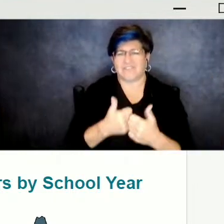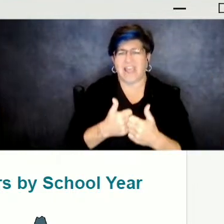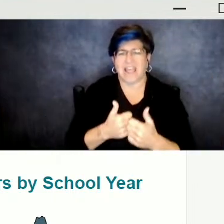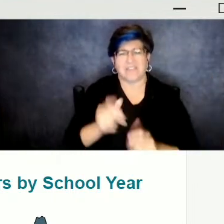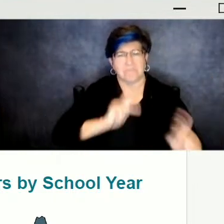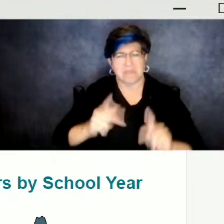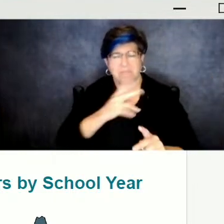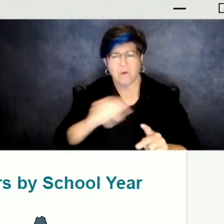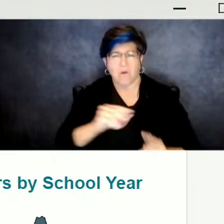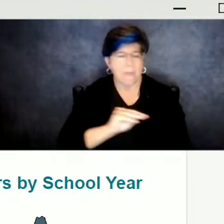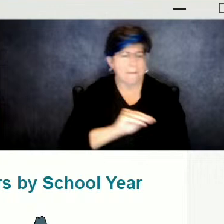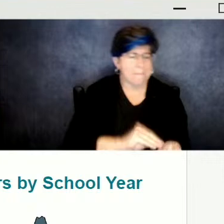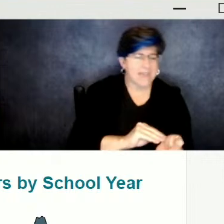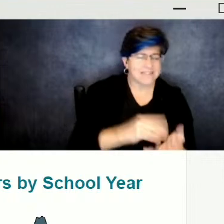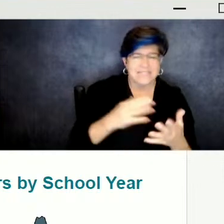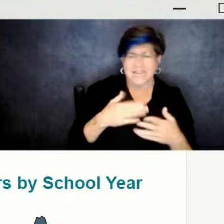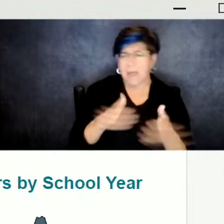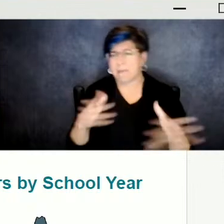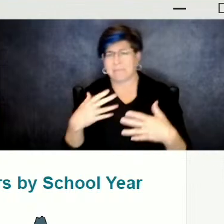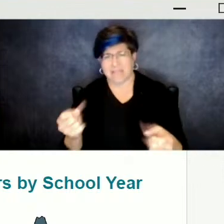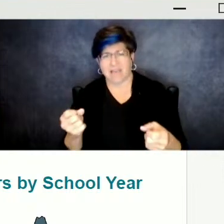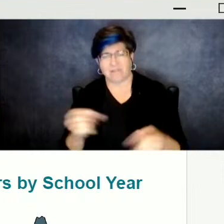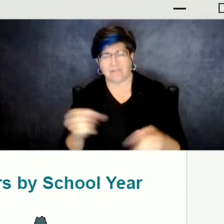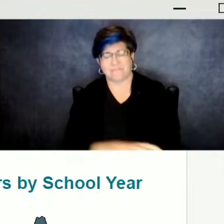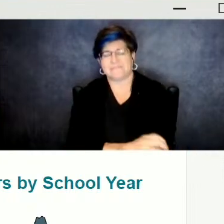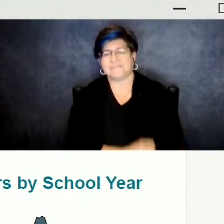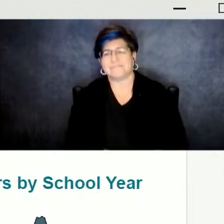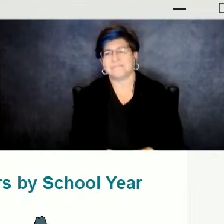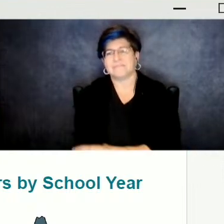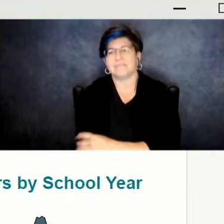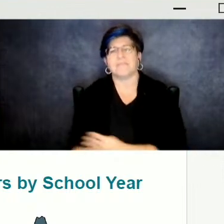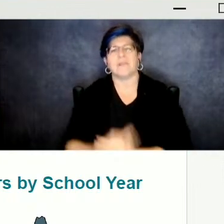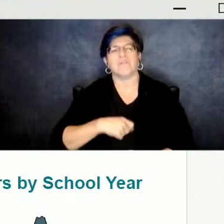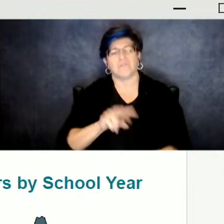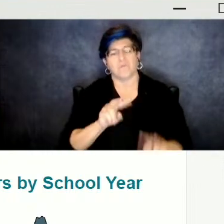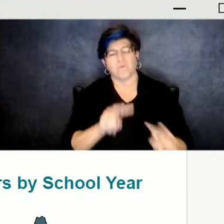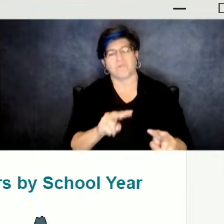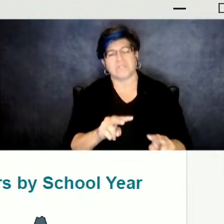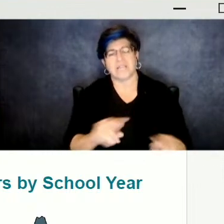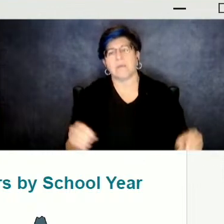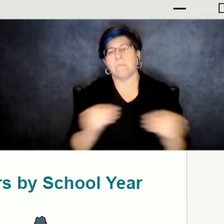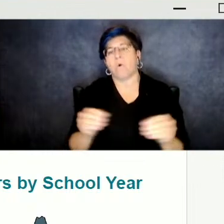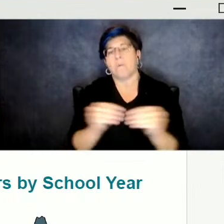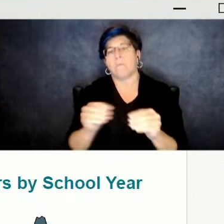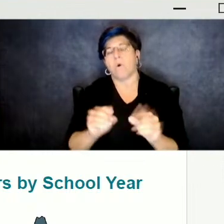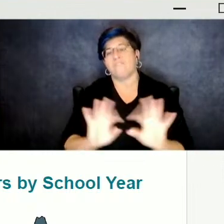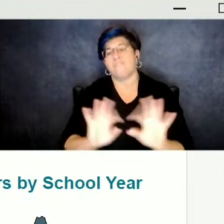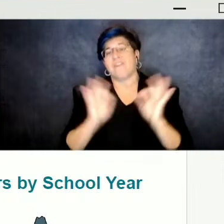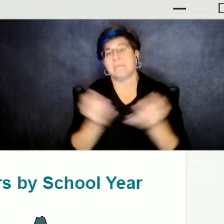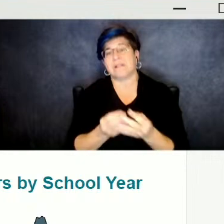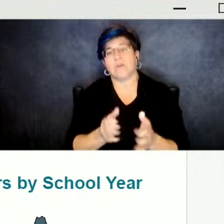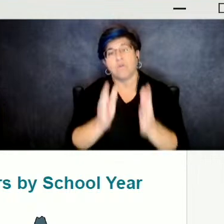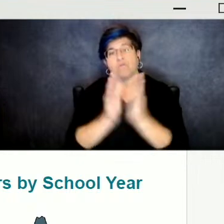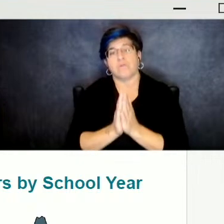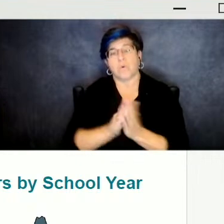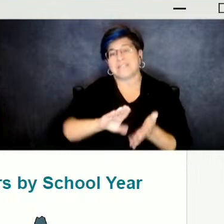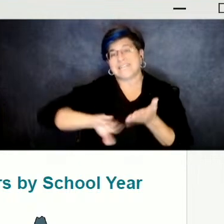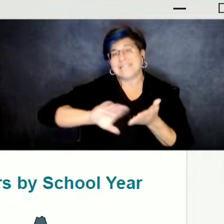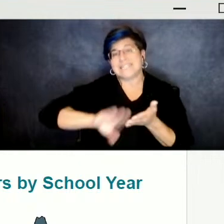THAT CONTINUES TO CHALLENGE US IN PUBLIC HEALTH AND MEDICINE